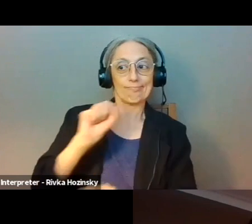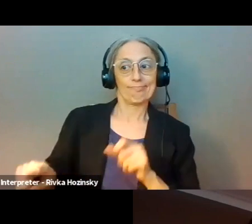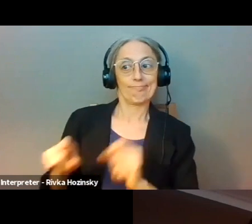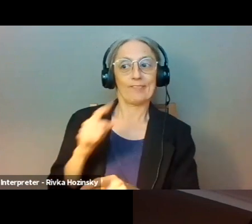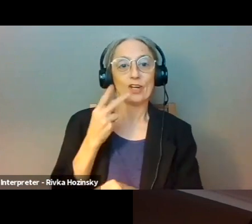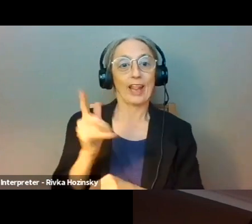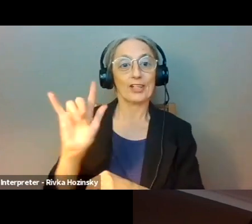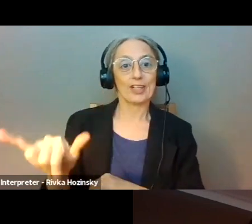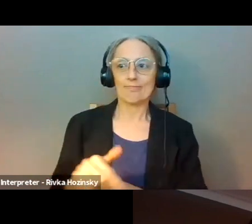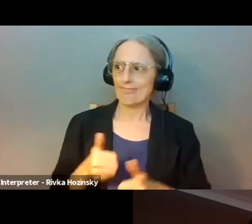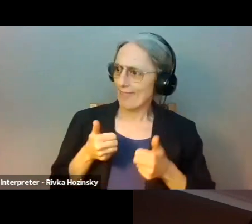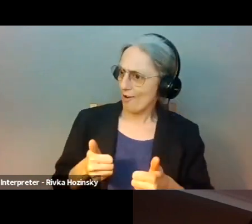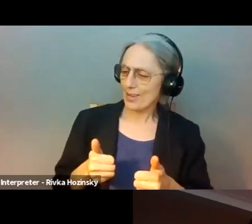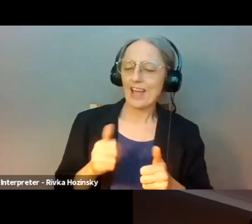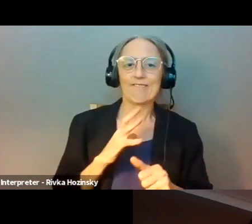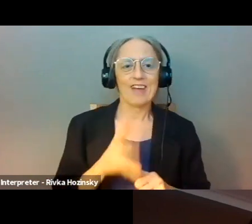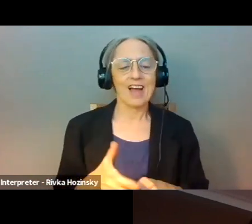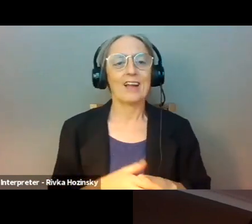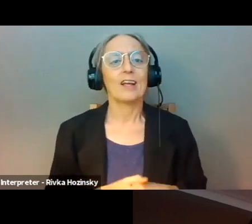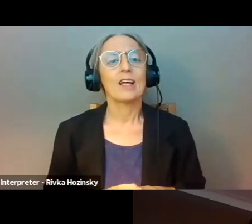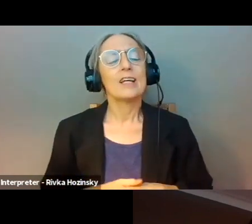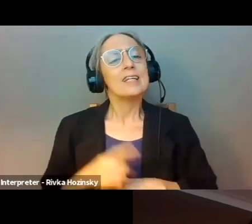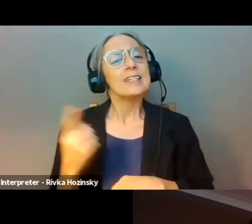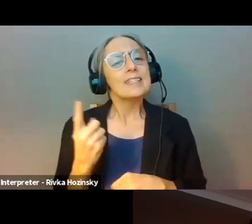[Andy] Alright. So someone is looking for